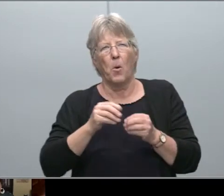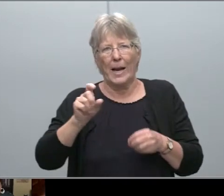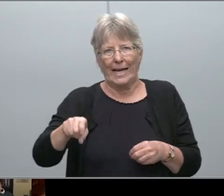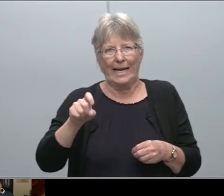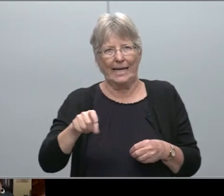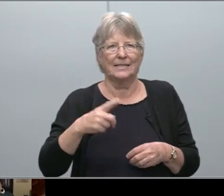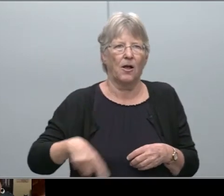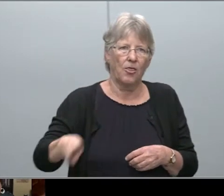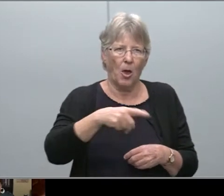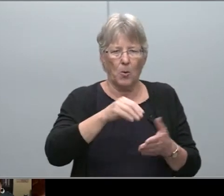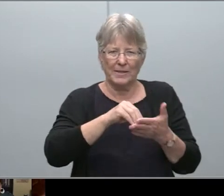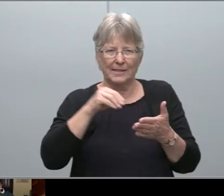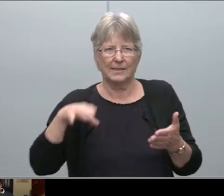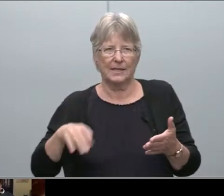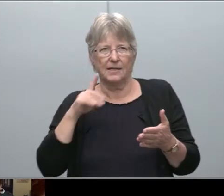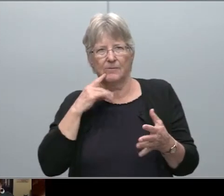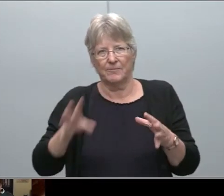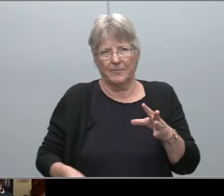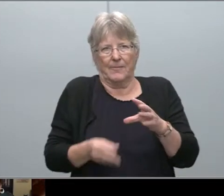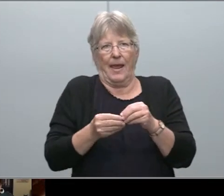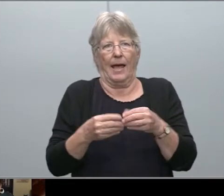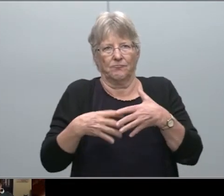So thank you. Welcome. And here we go.